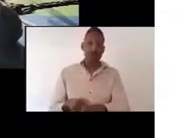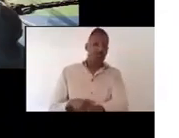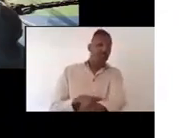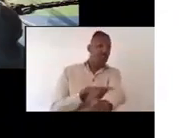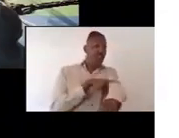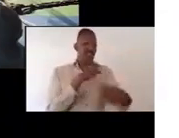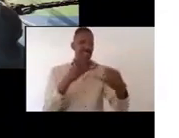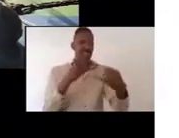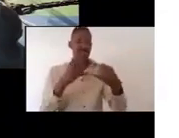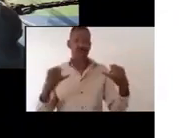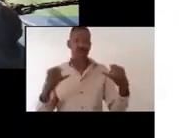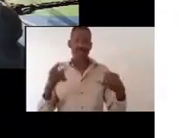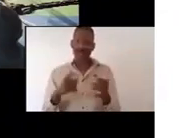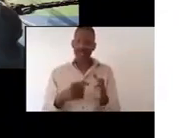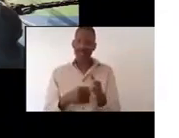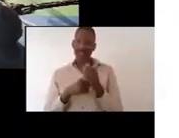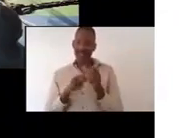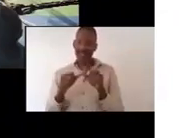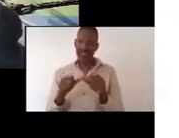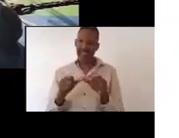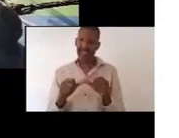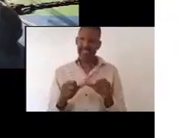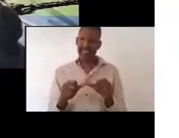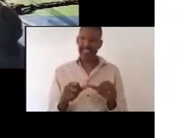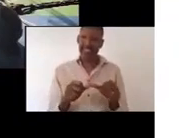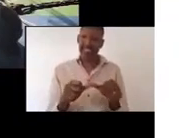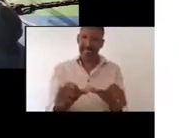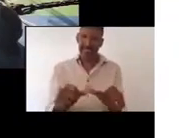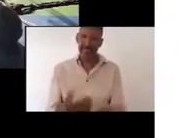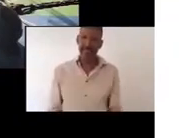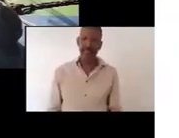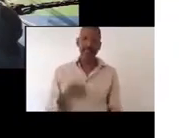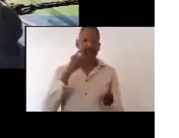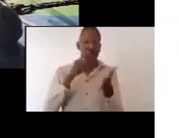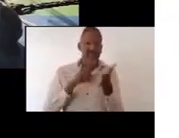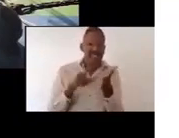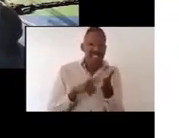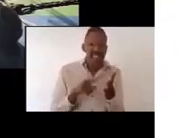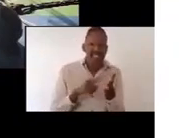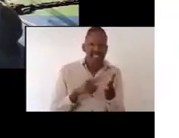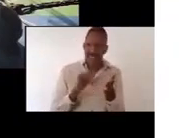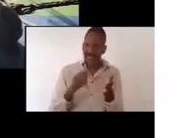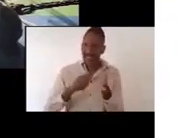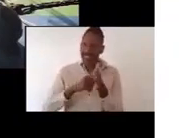Investigating is a key skill in this activity. Maybe they realized that one type of yarn is thicker than another.